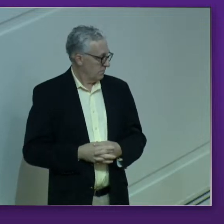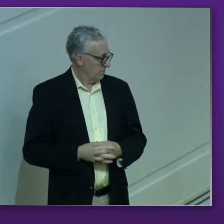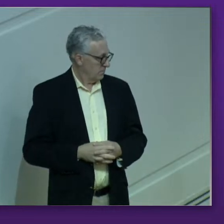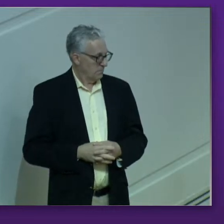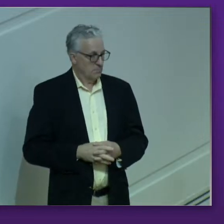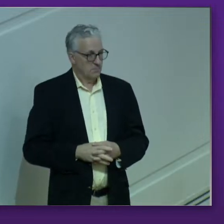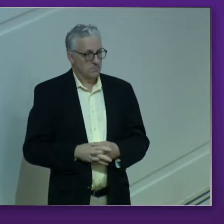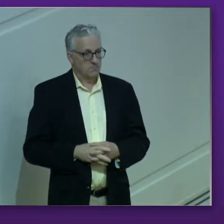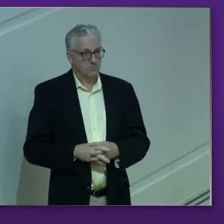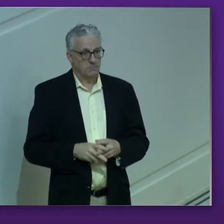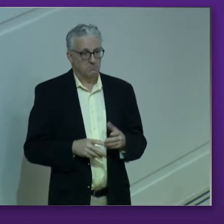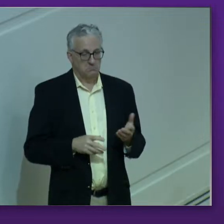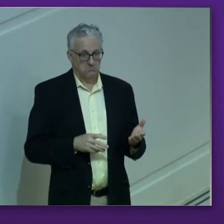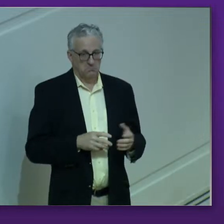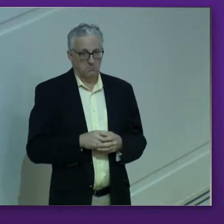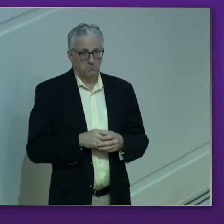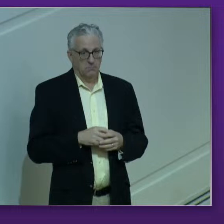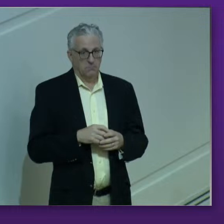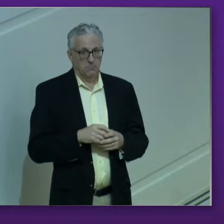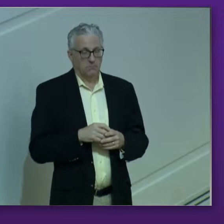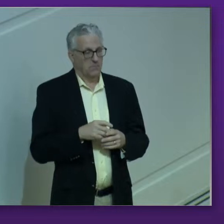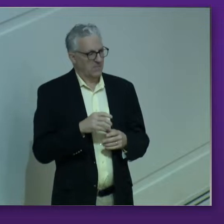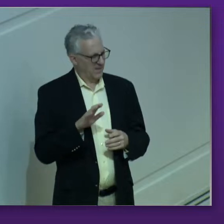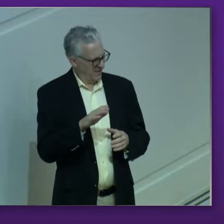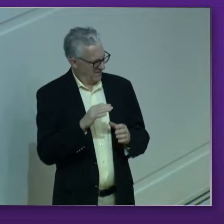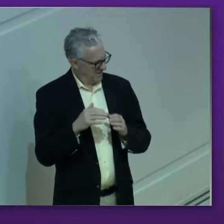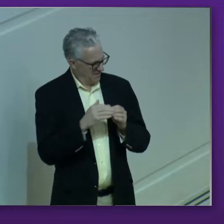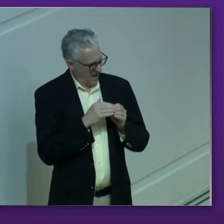[LISTING NAMES] DR. STEVEN